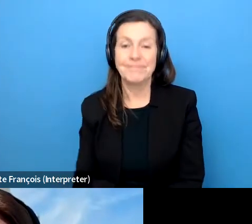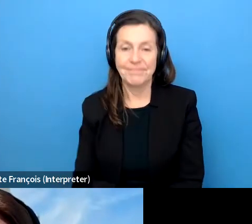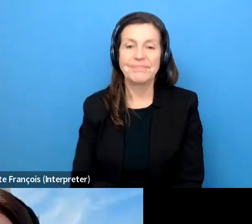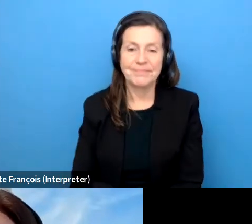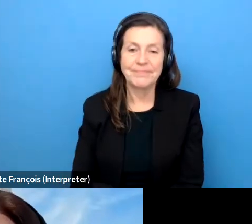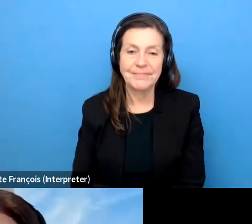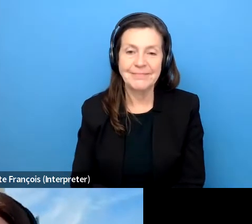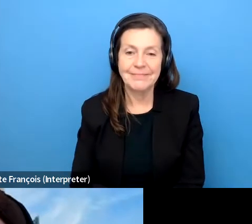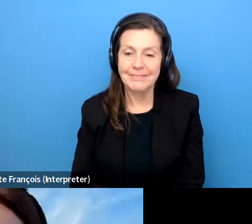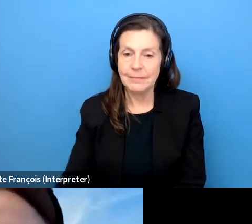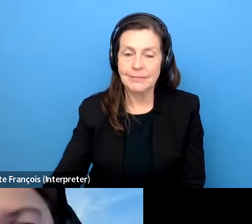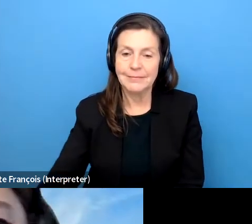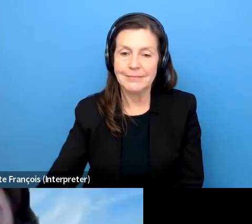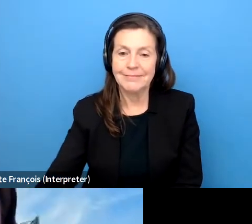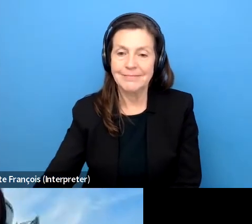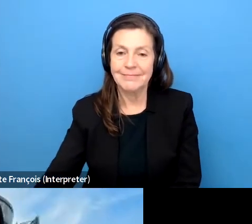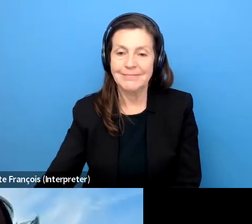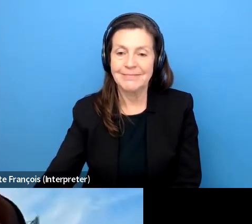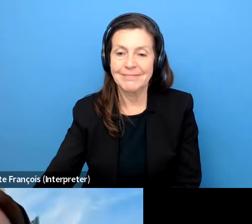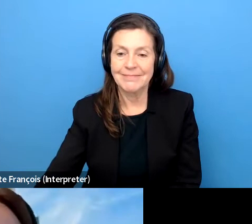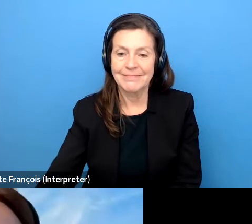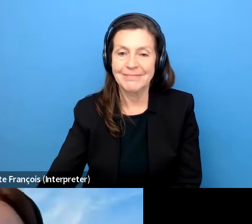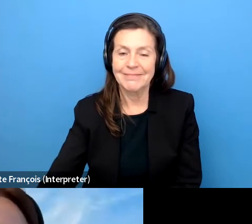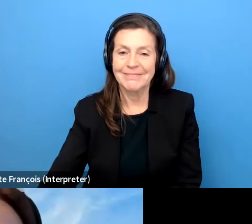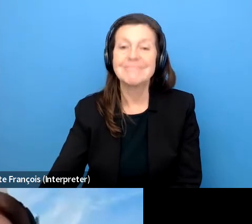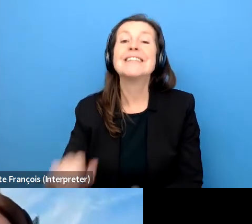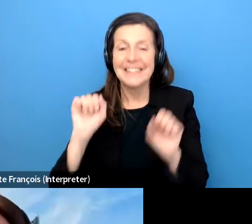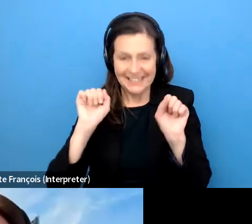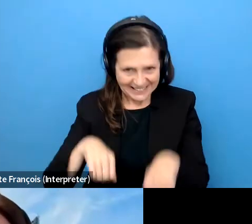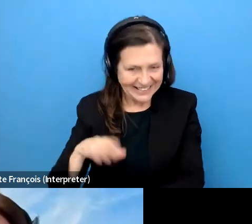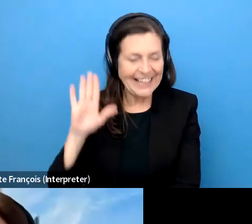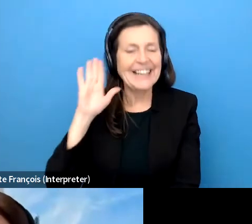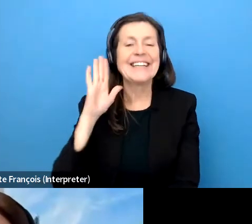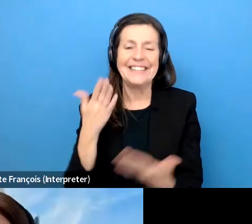Yes, we can hear you now. Thank you and our apologies.